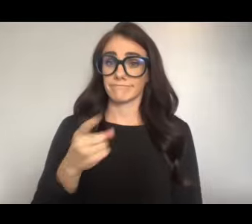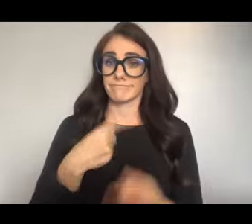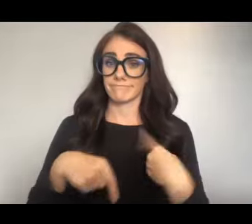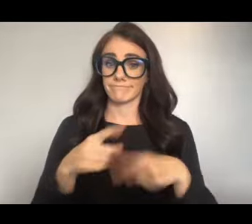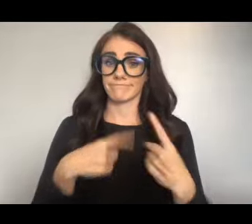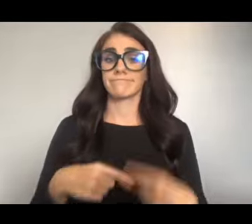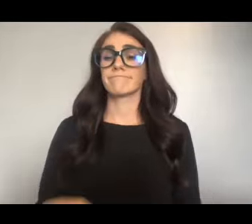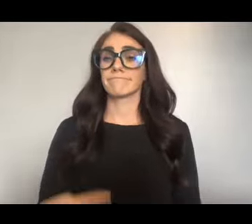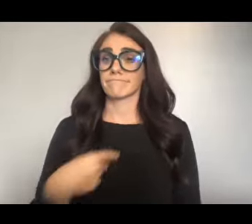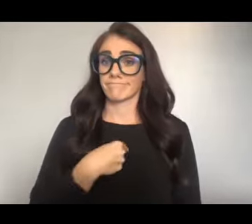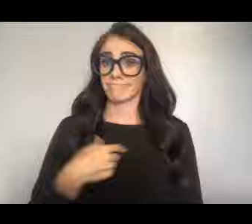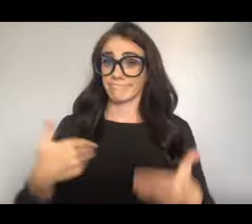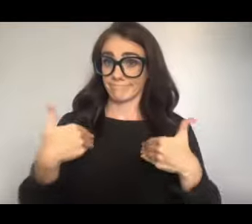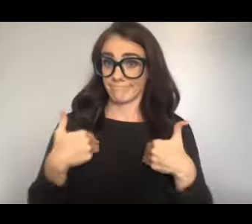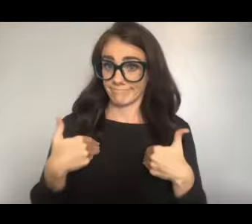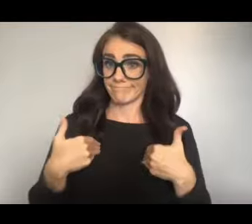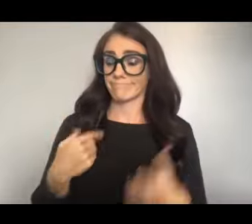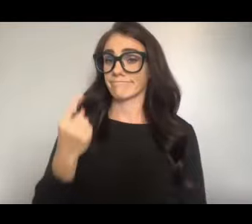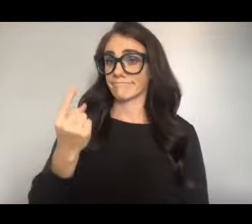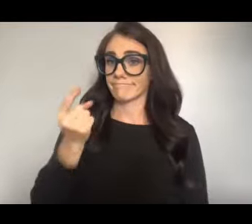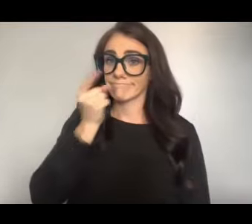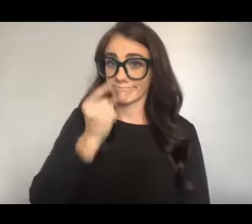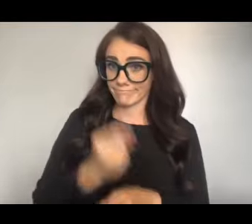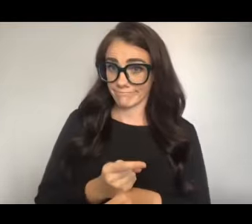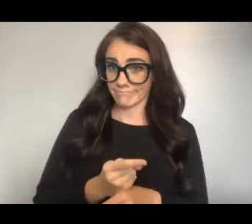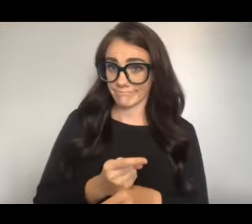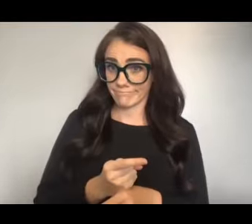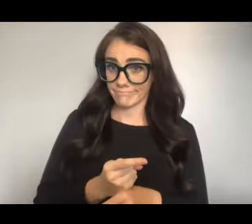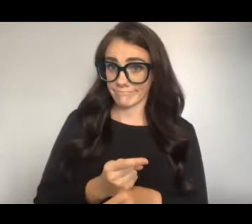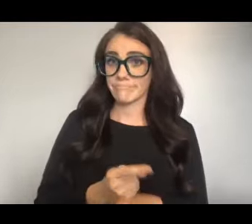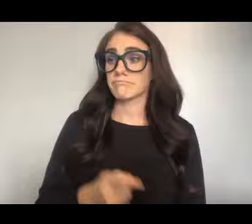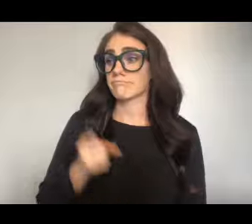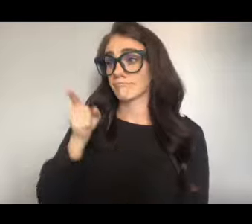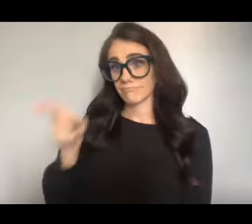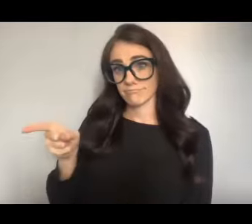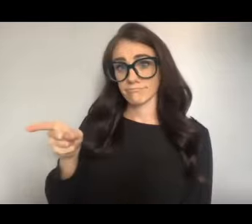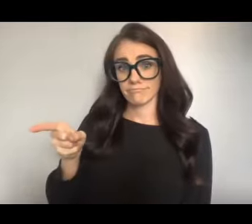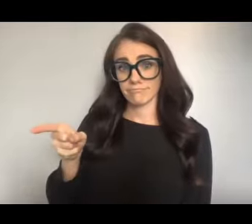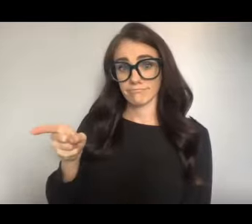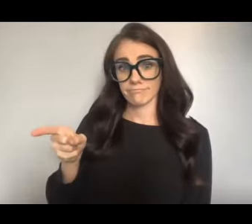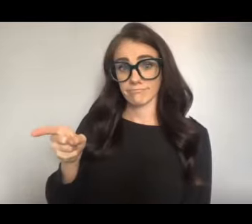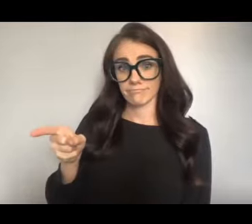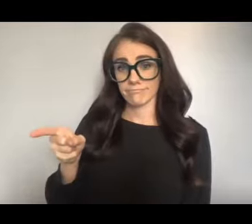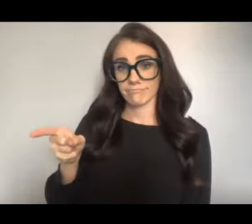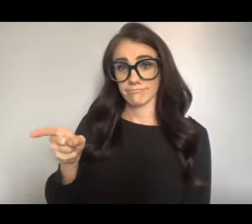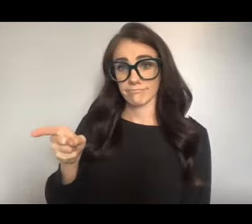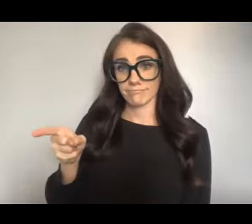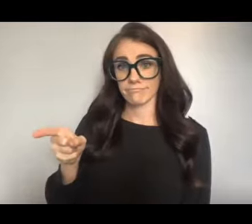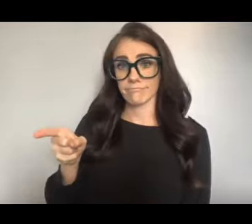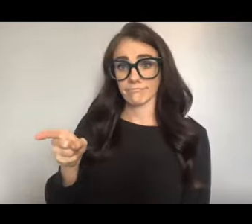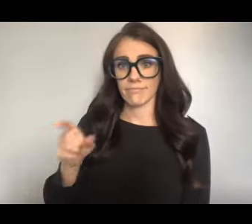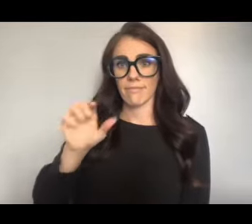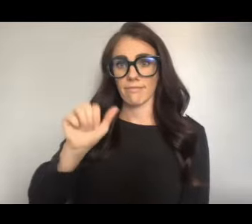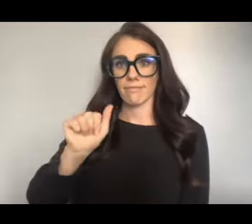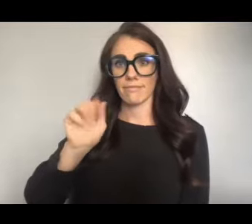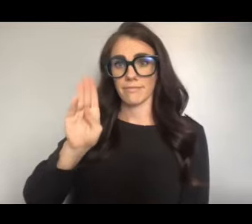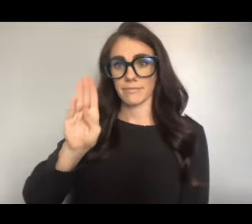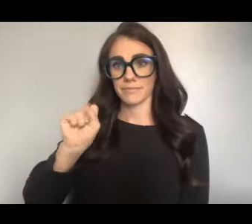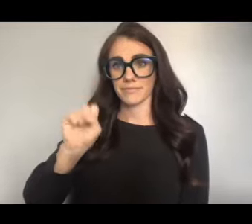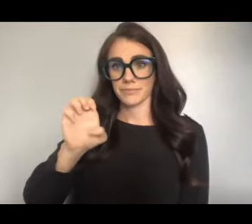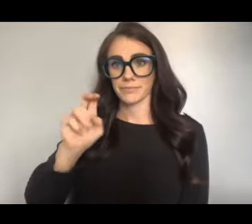So you would sign "I HAVE ONE SISTER IX-she" okay and establish that